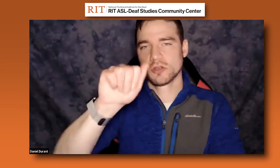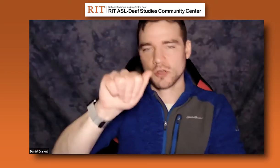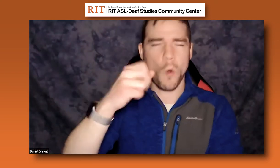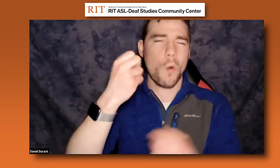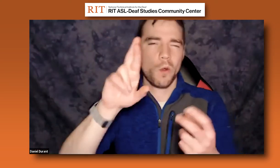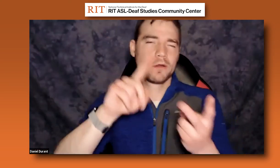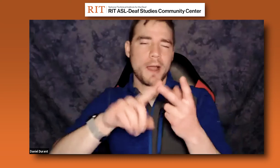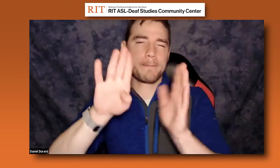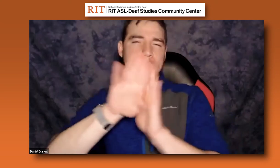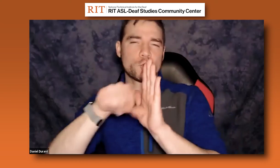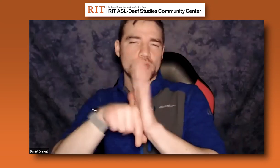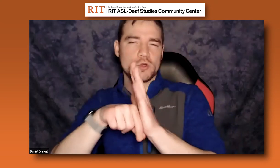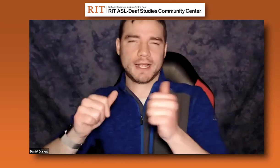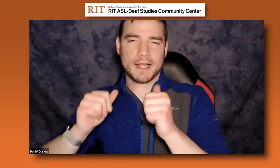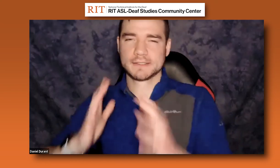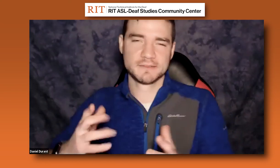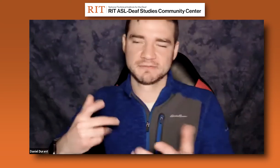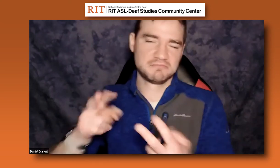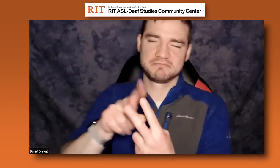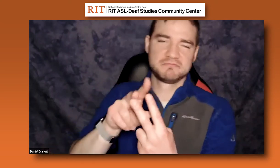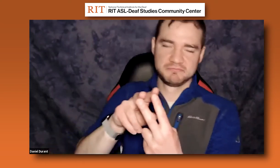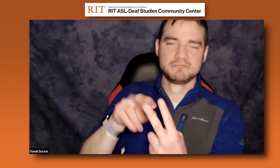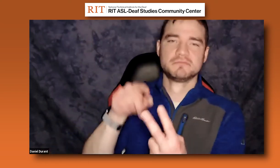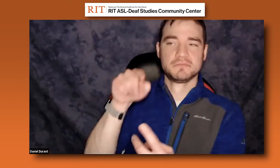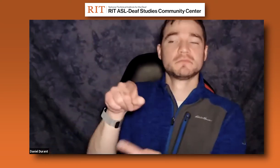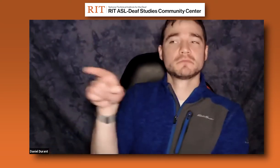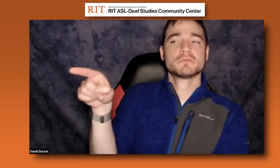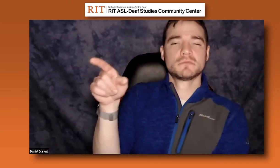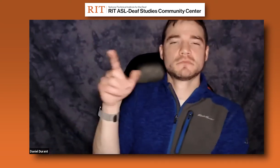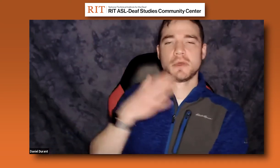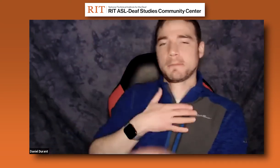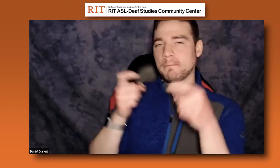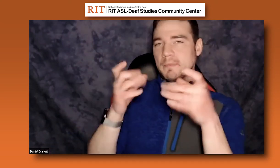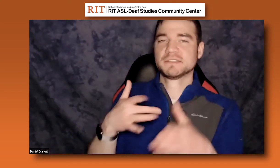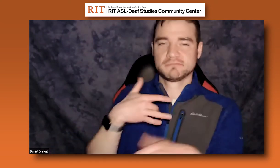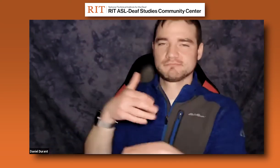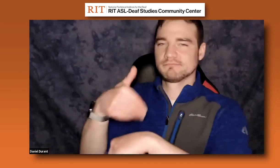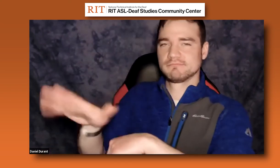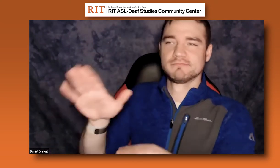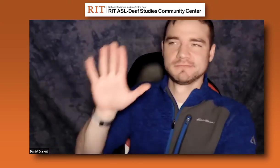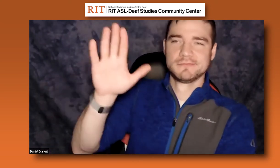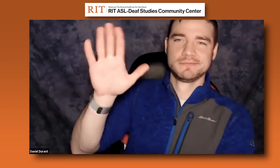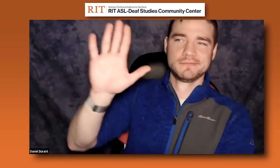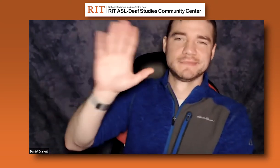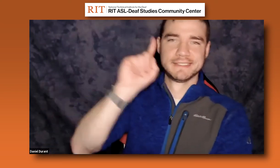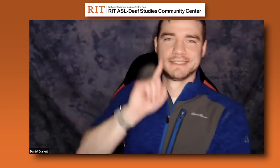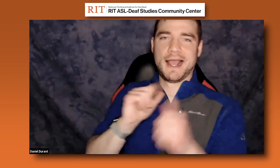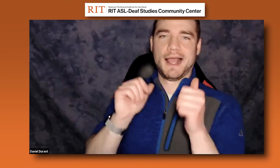That's an extra, or they're called background players. So my manager typically sent people to work as extras